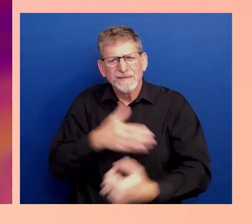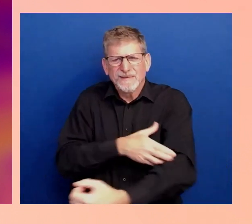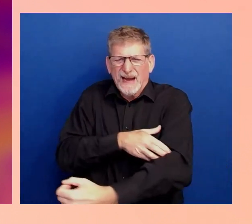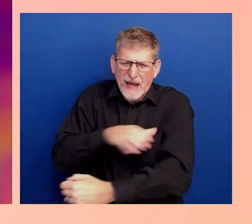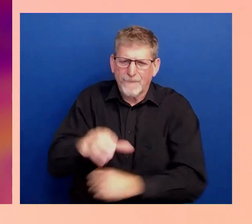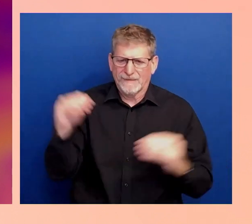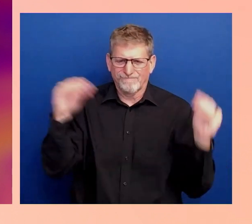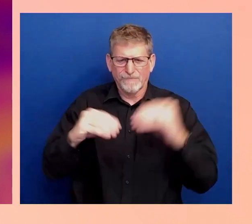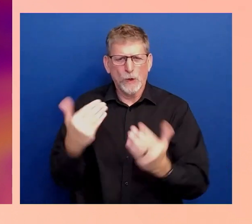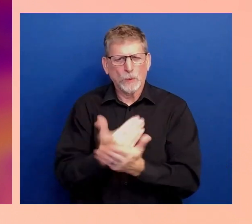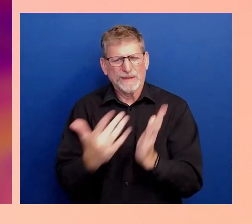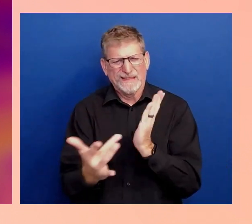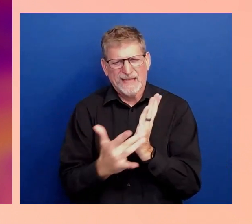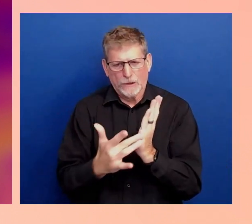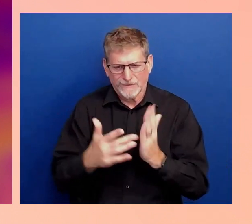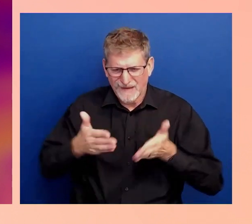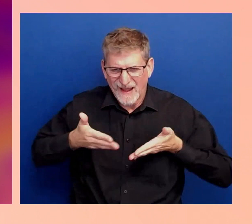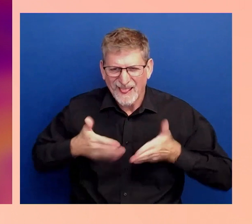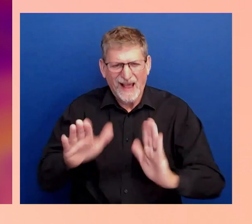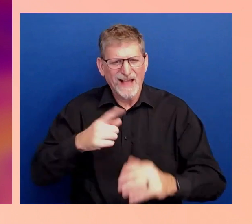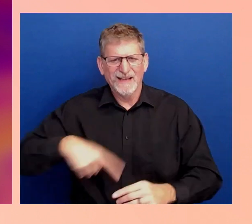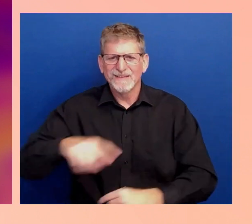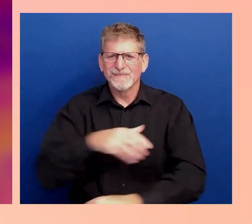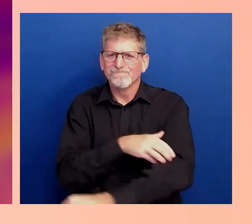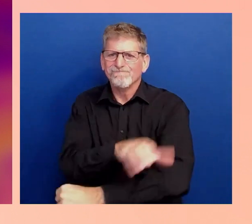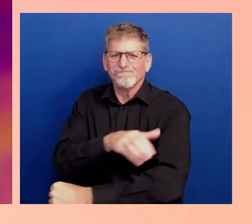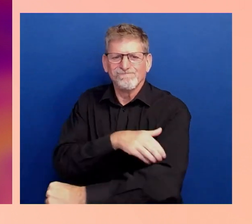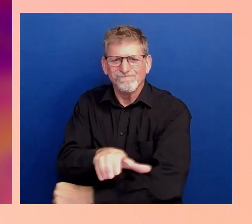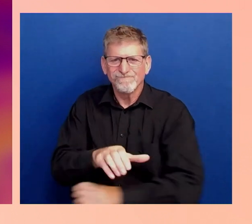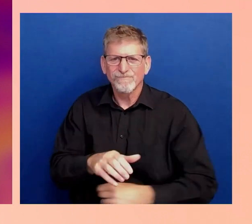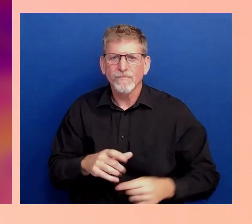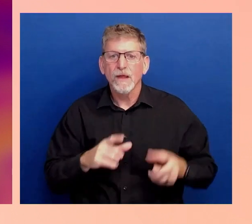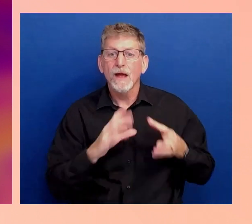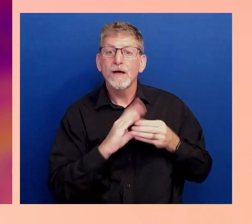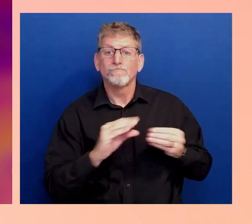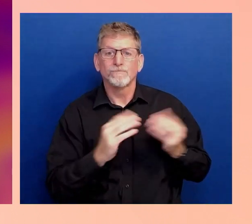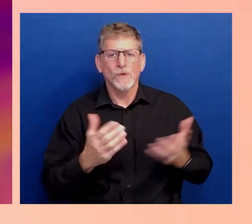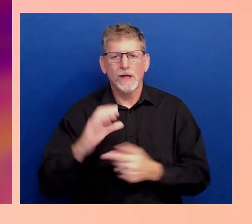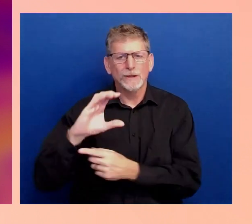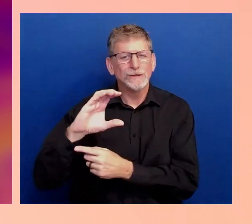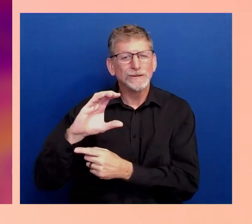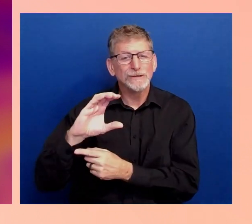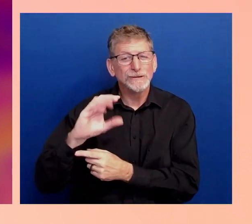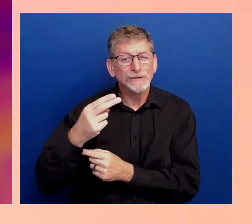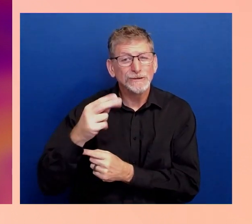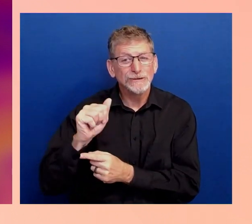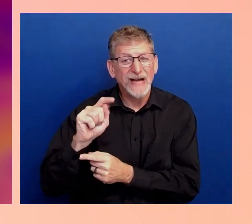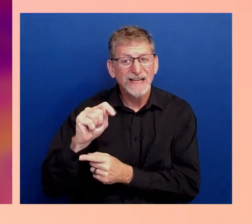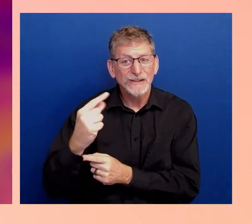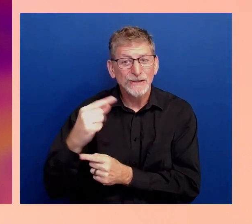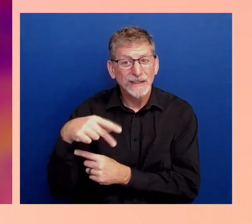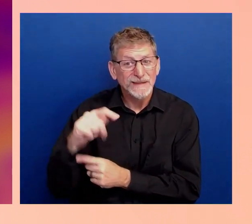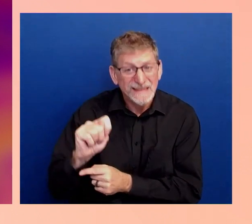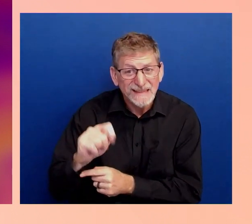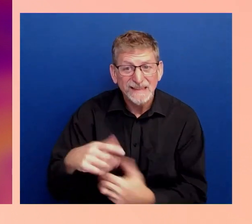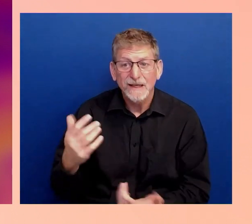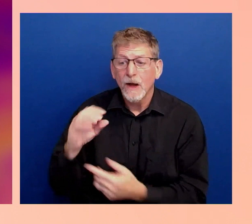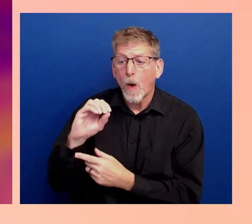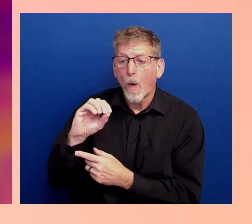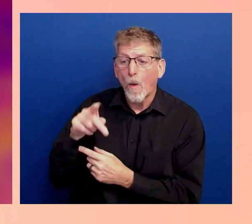we were talking about is ChatGPT, the Open AI stuff. Generative AI is another term that we use for that.